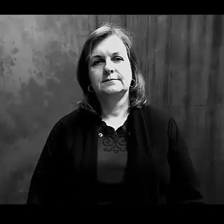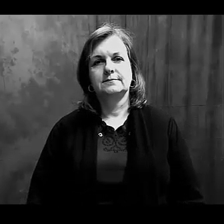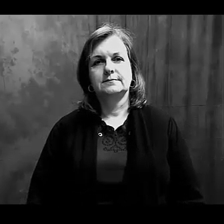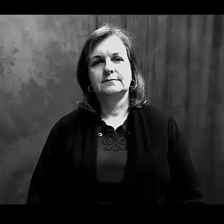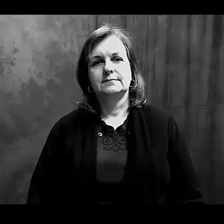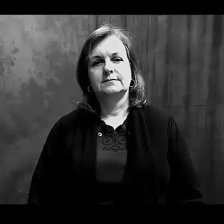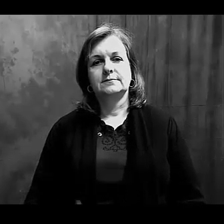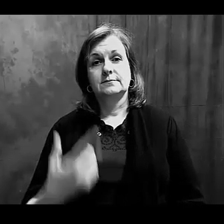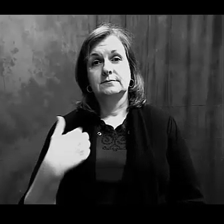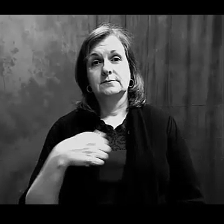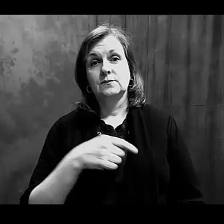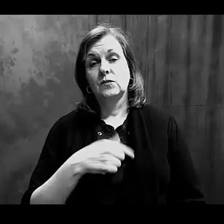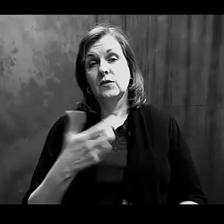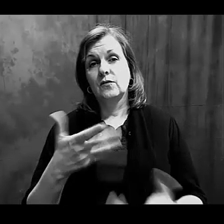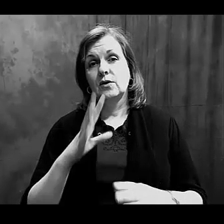there's a lot going on